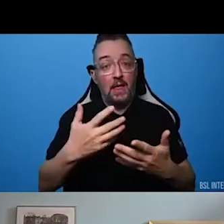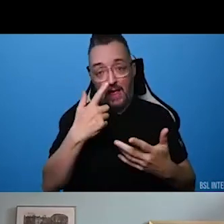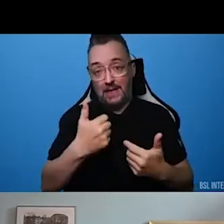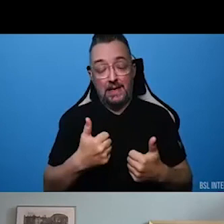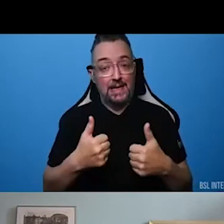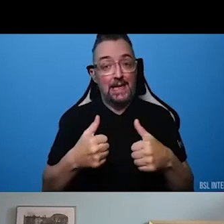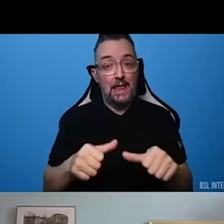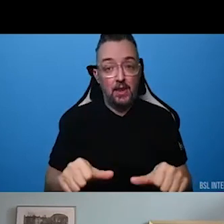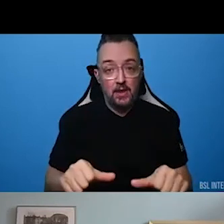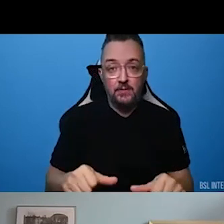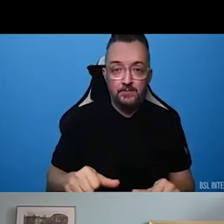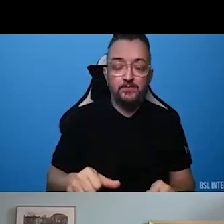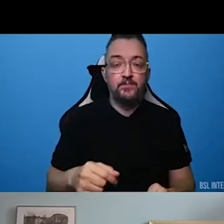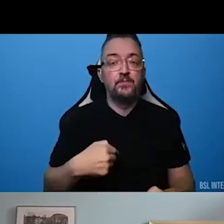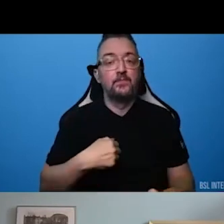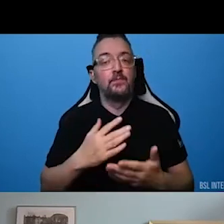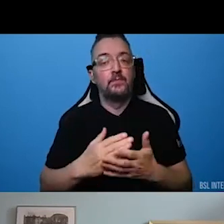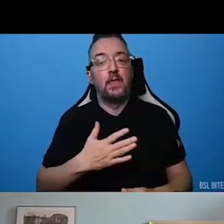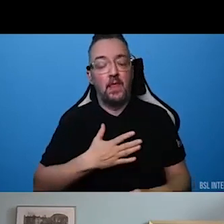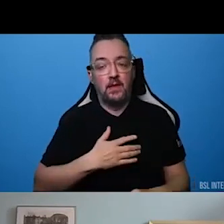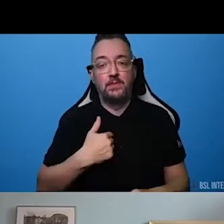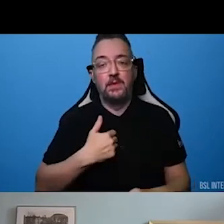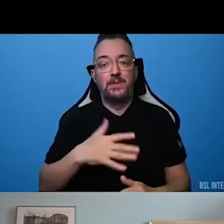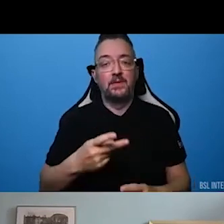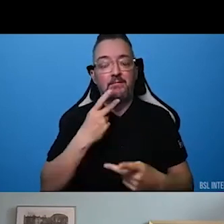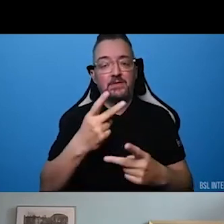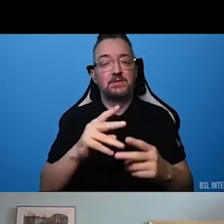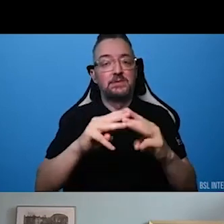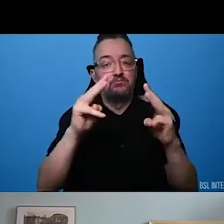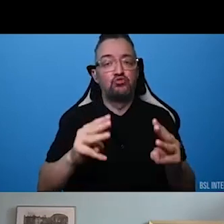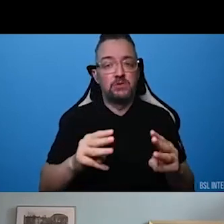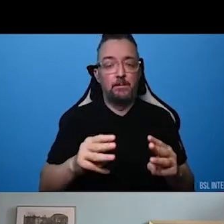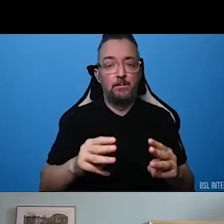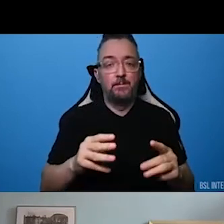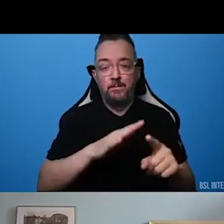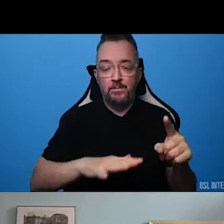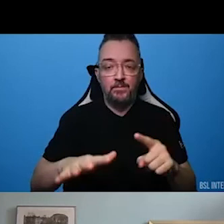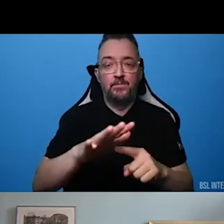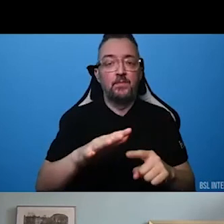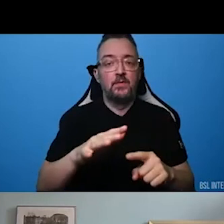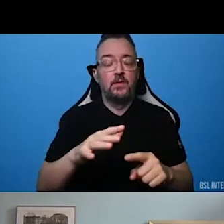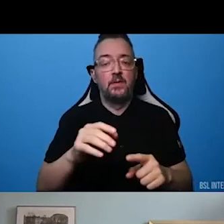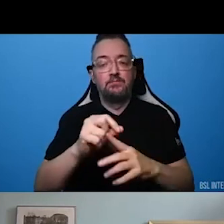which I also really like. I've been visiting museums around the country looking at the colonizing projects in particular